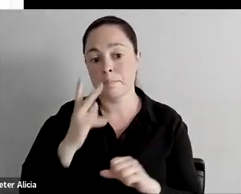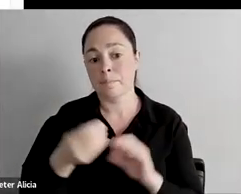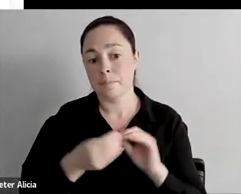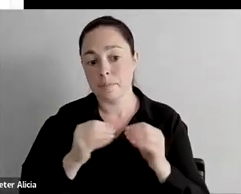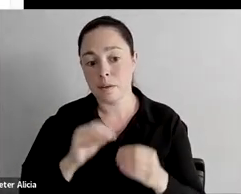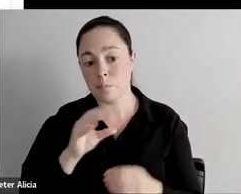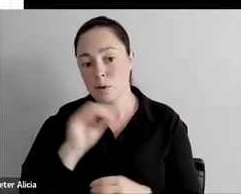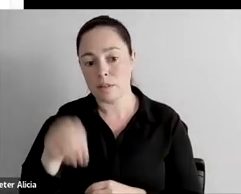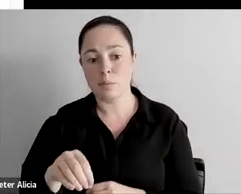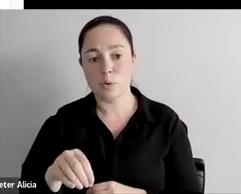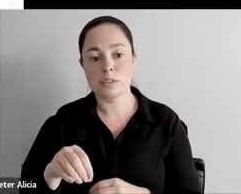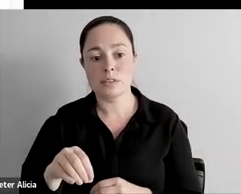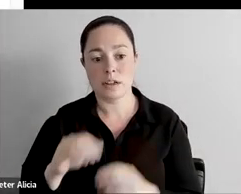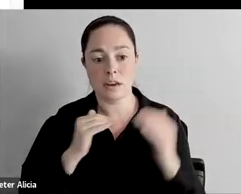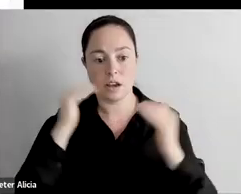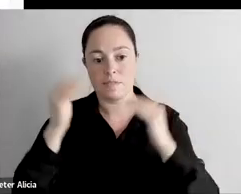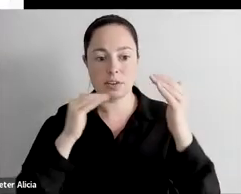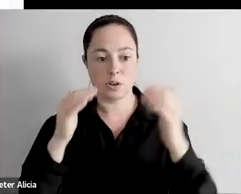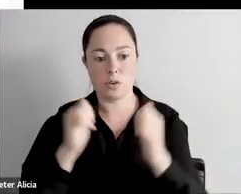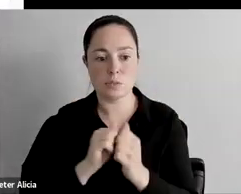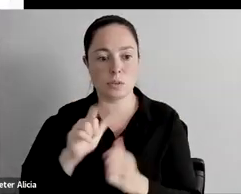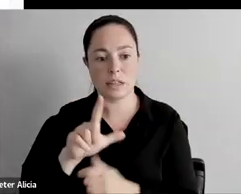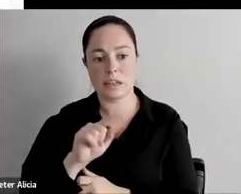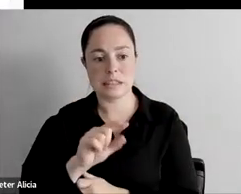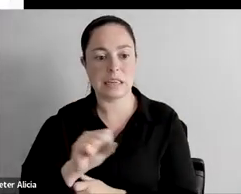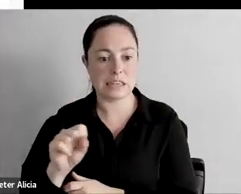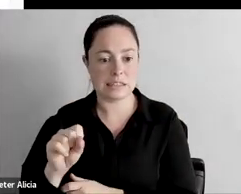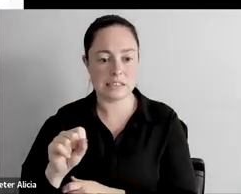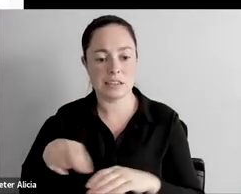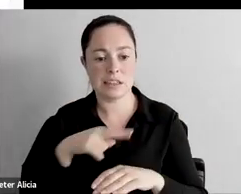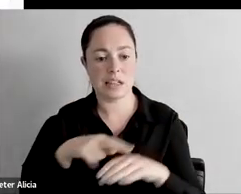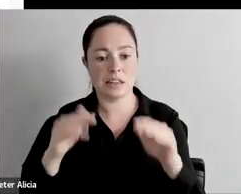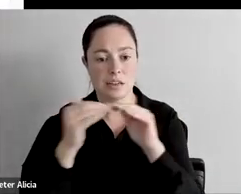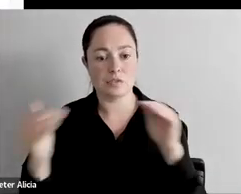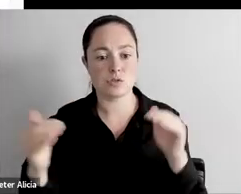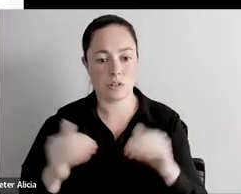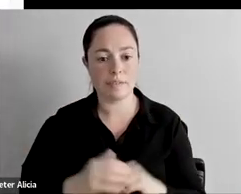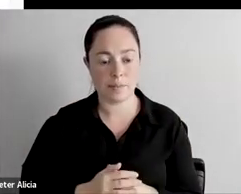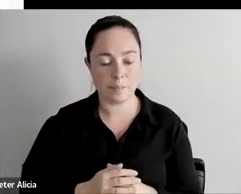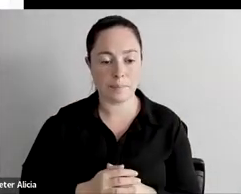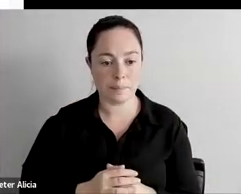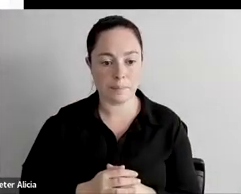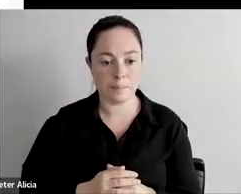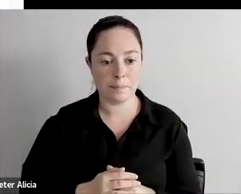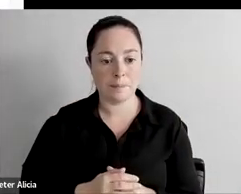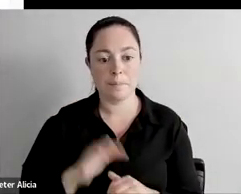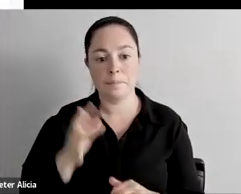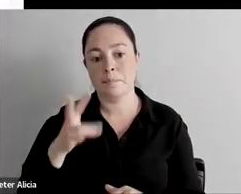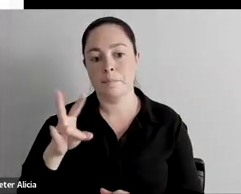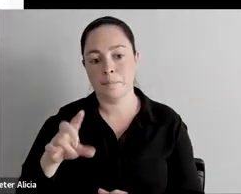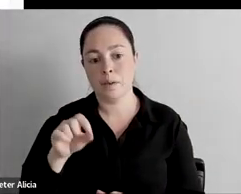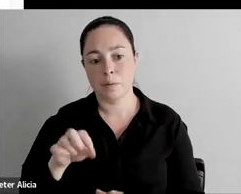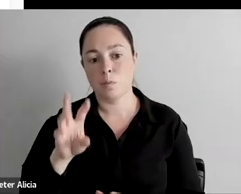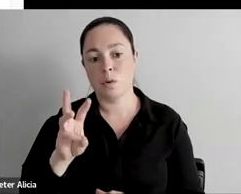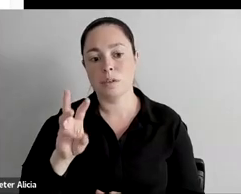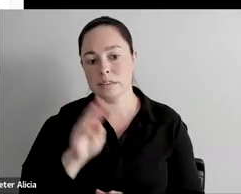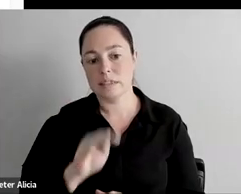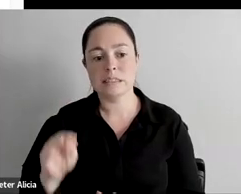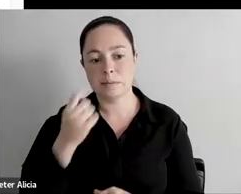with LTSS needs at the national level at this point. So that's the 17.6 million that I mentioned earlier.